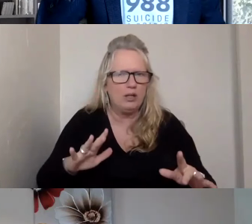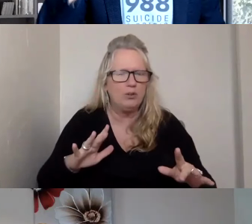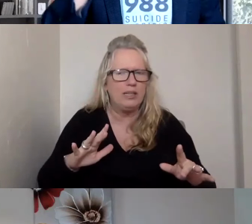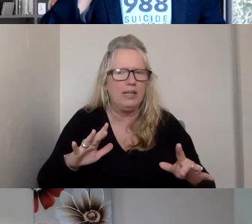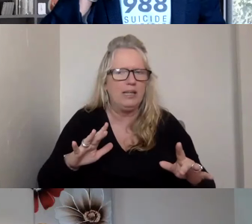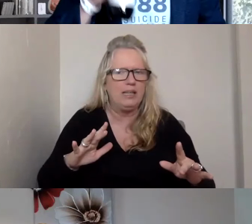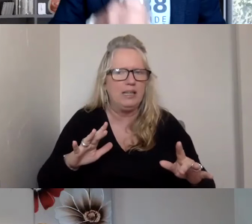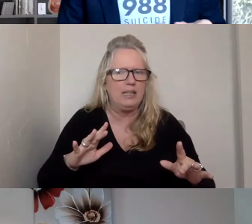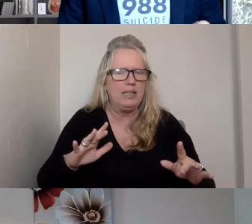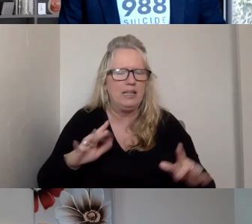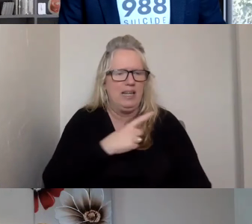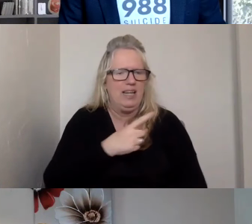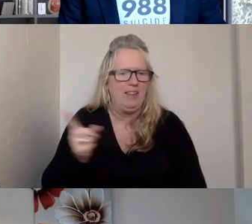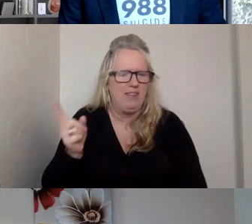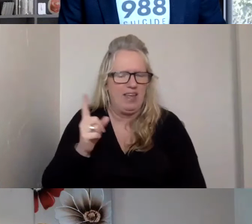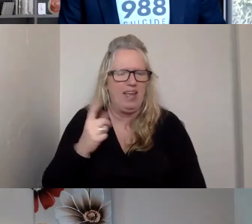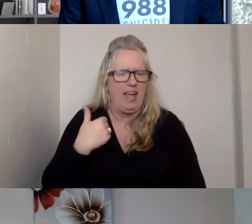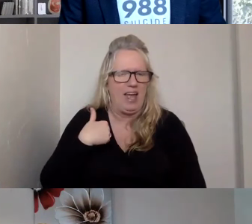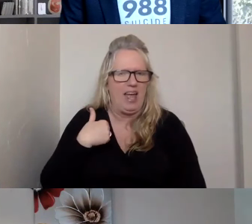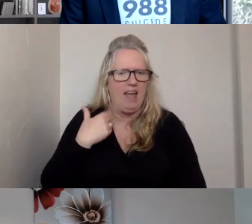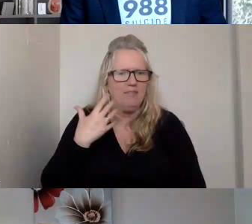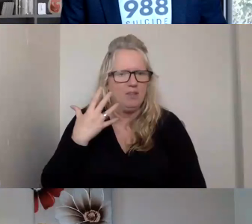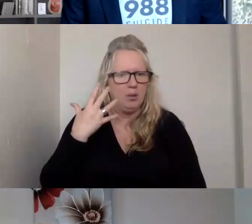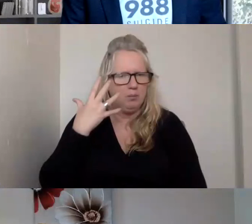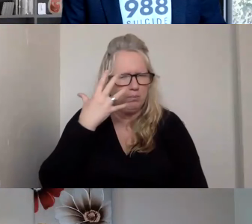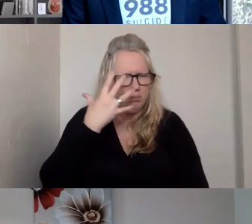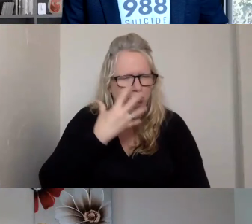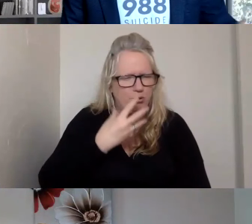THEY HAVE A SOLID BEHAVIORAL HEALTH SYSTEM, I THOUGHT.